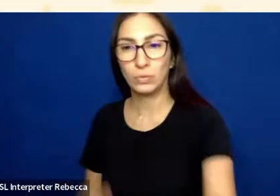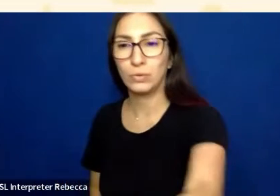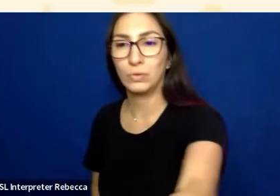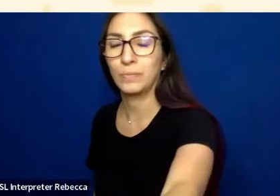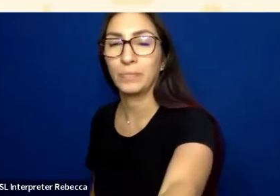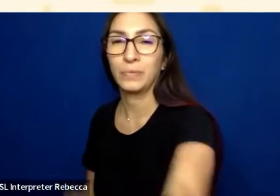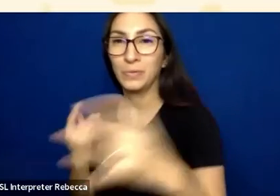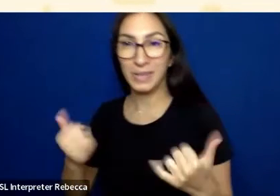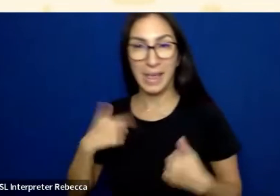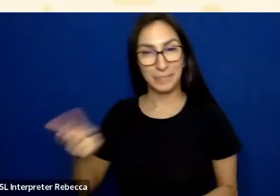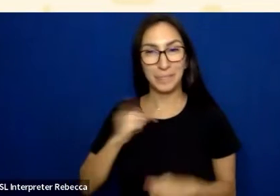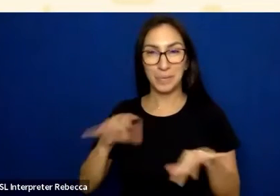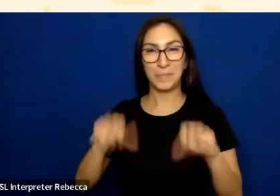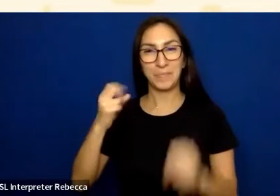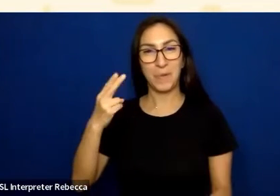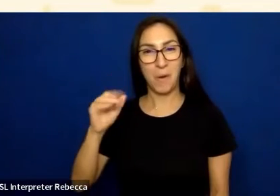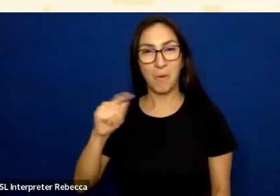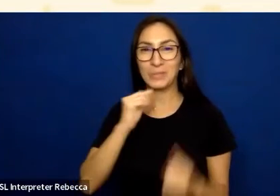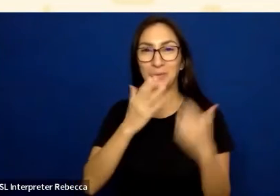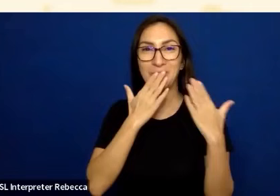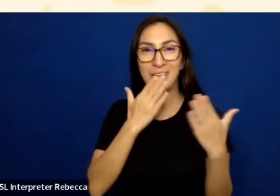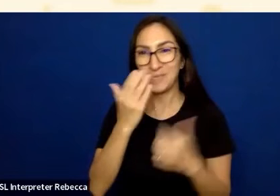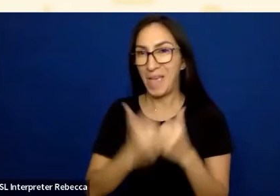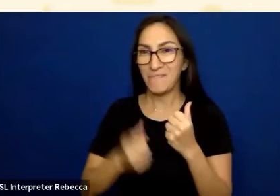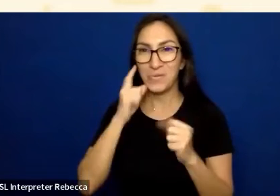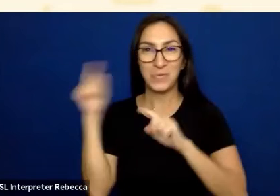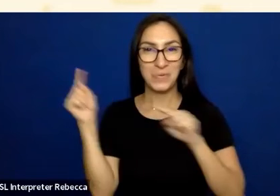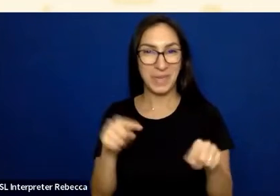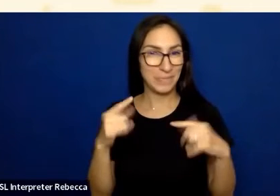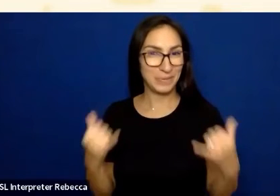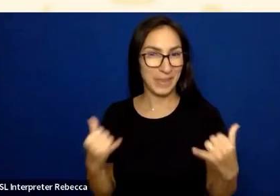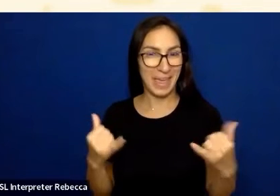Thank you to everybody who is in this room for joining us for